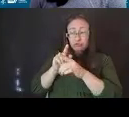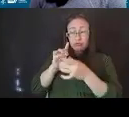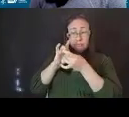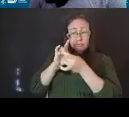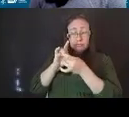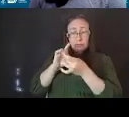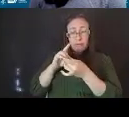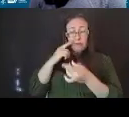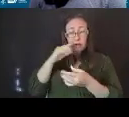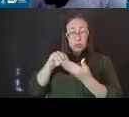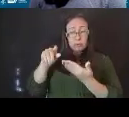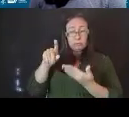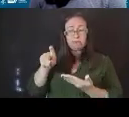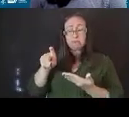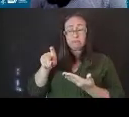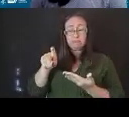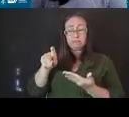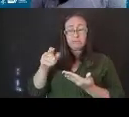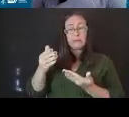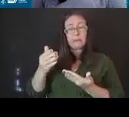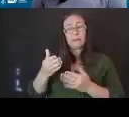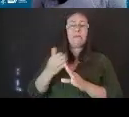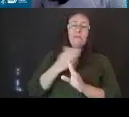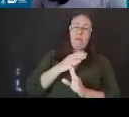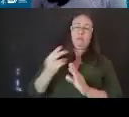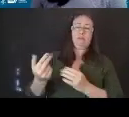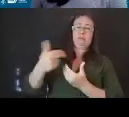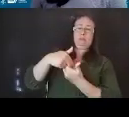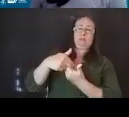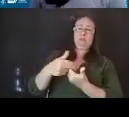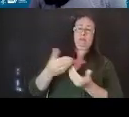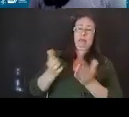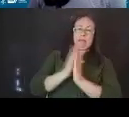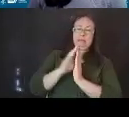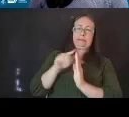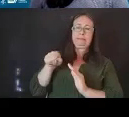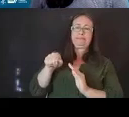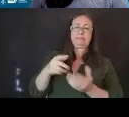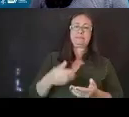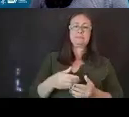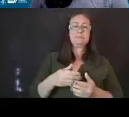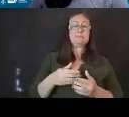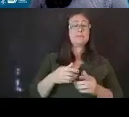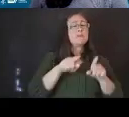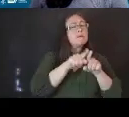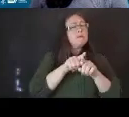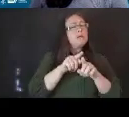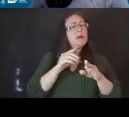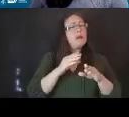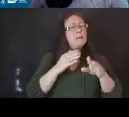If you have an agreement on a joint project, make sure that you have in writing